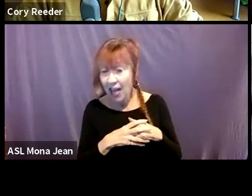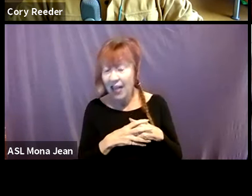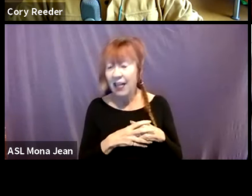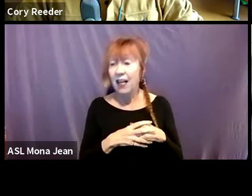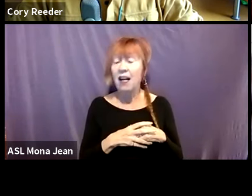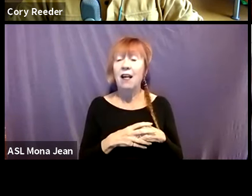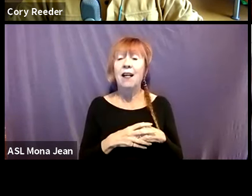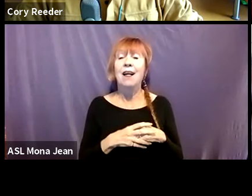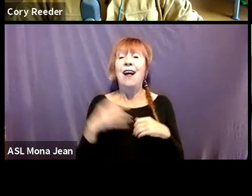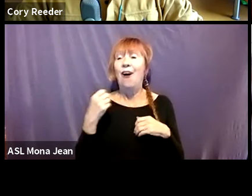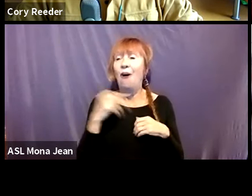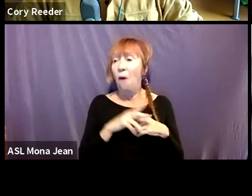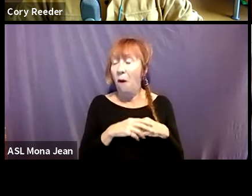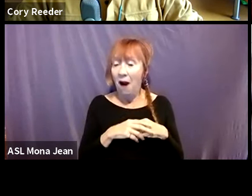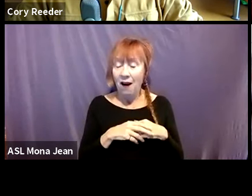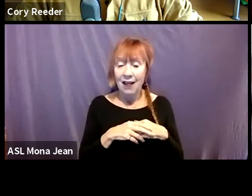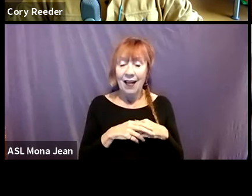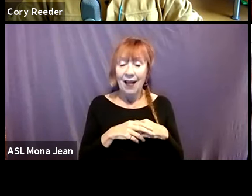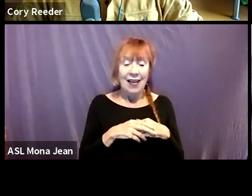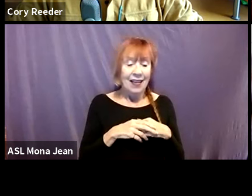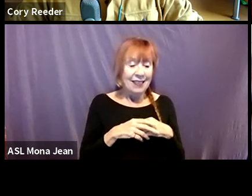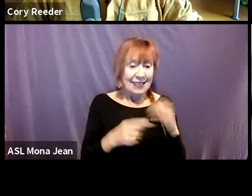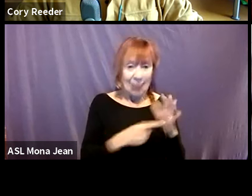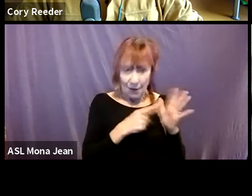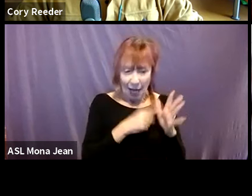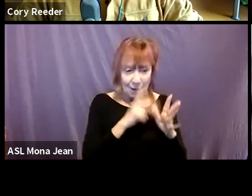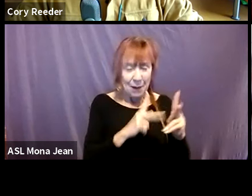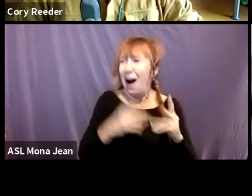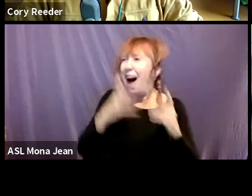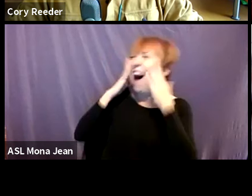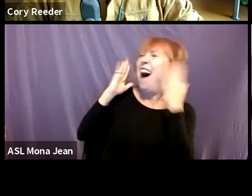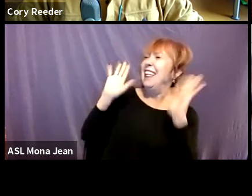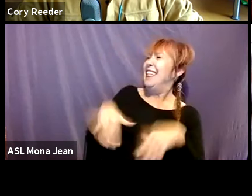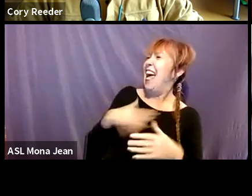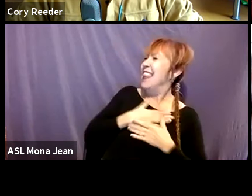"Oh, that's a for sure thing", you know, we don't hear from them at all.